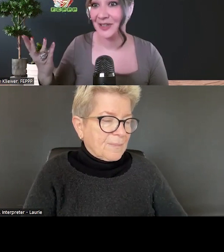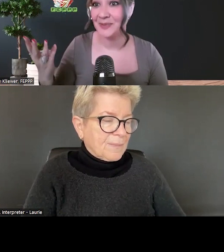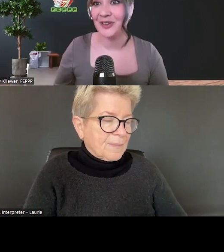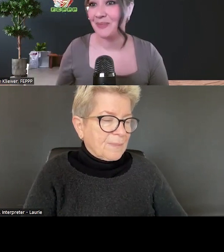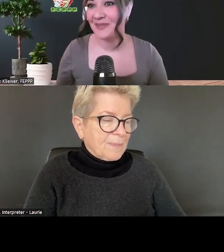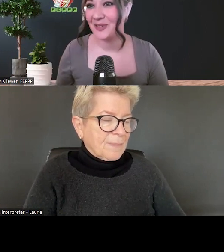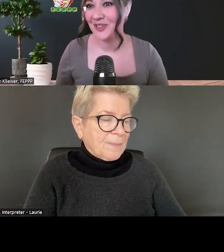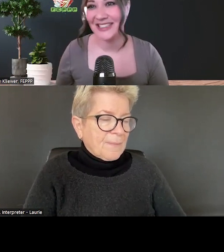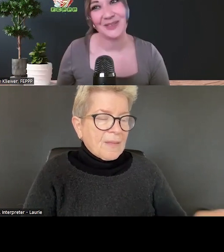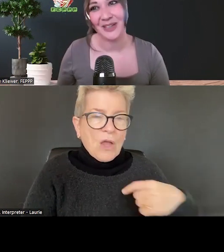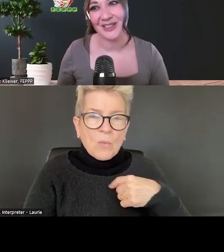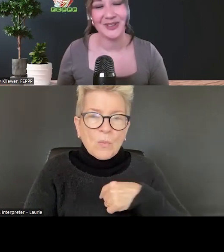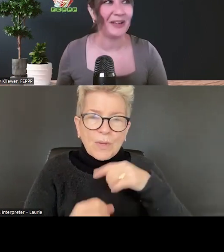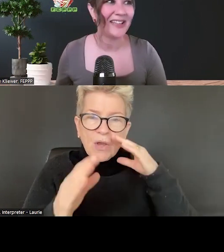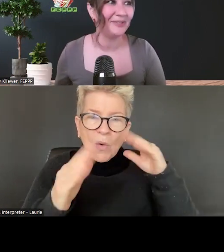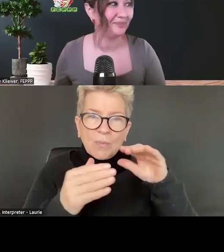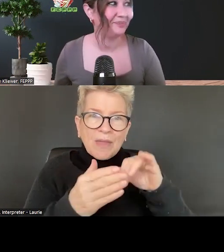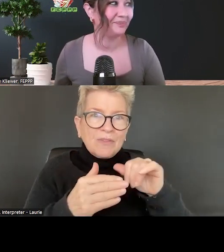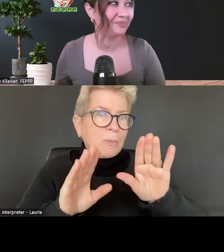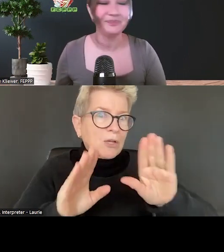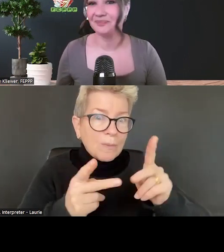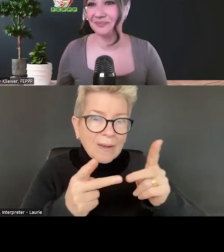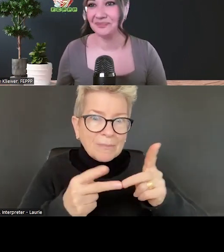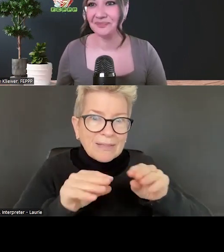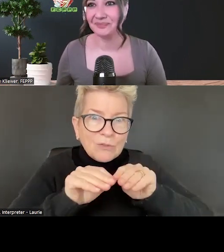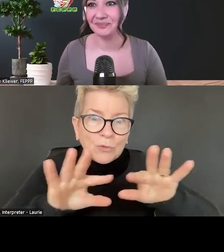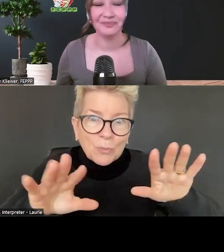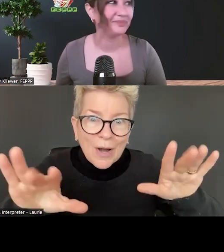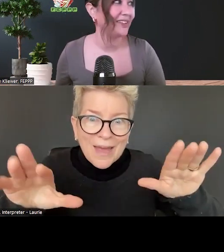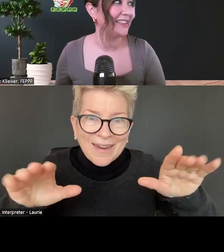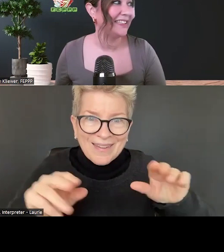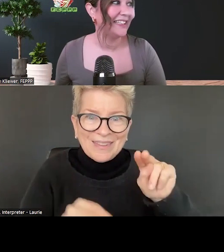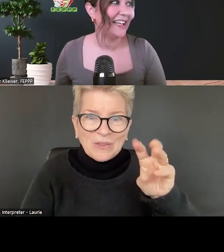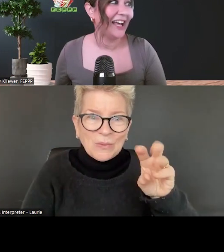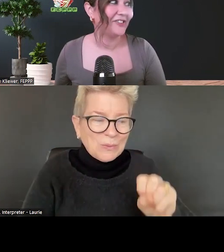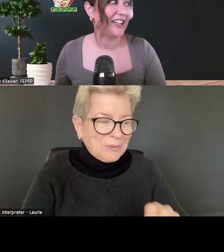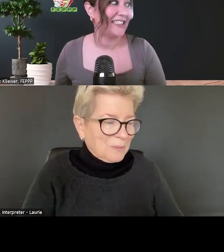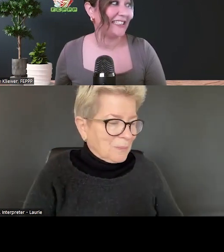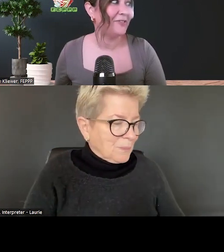going to be a great platform for us to spread the news about that. All right,